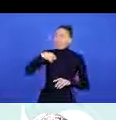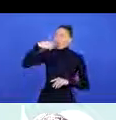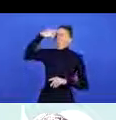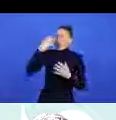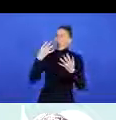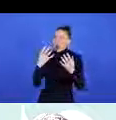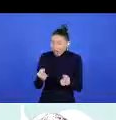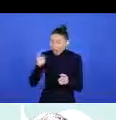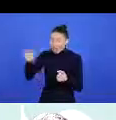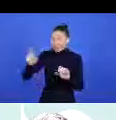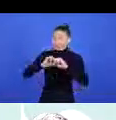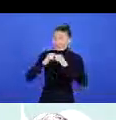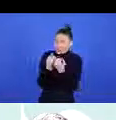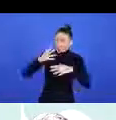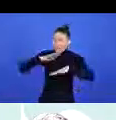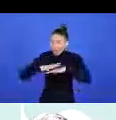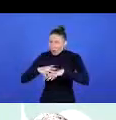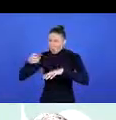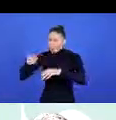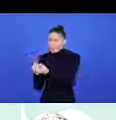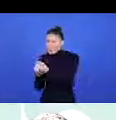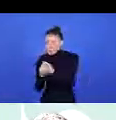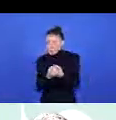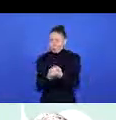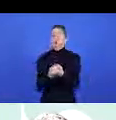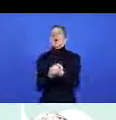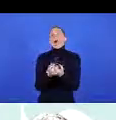others. Then I remembered that there is a social network, and support